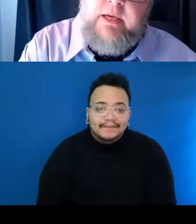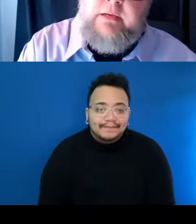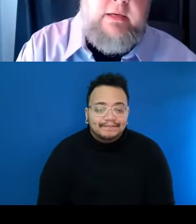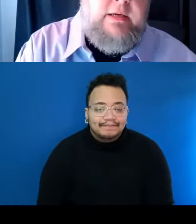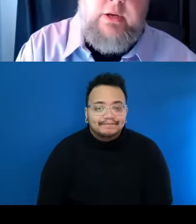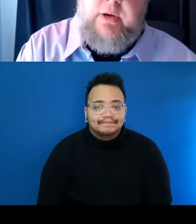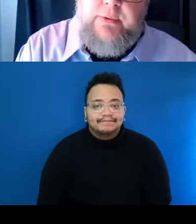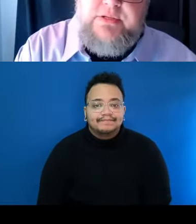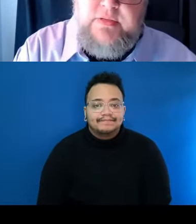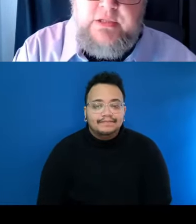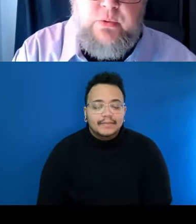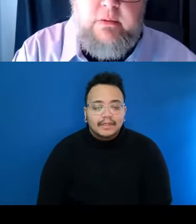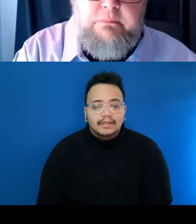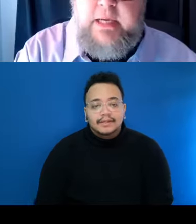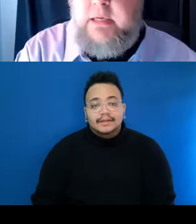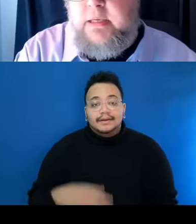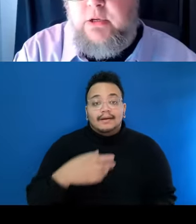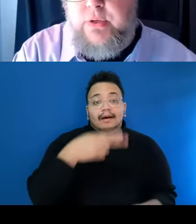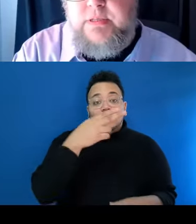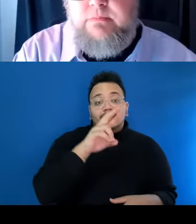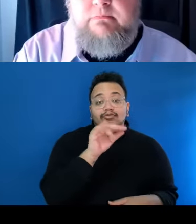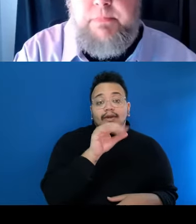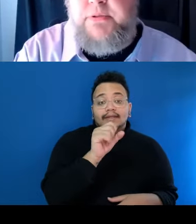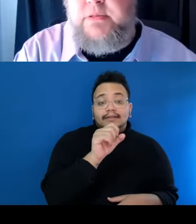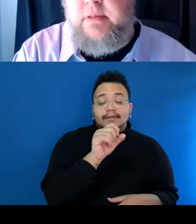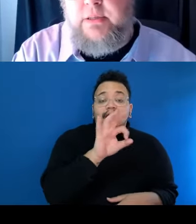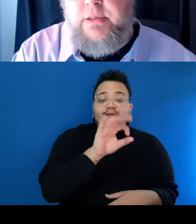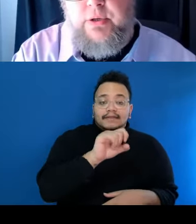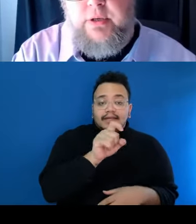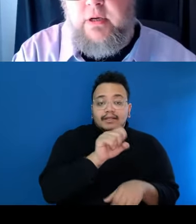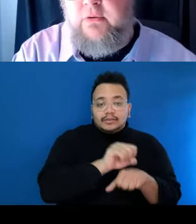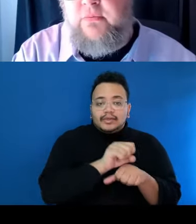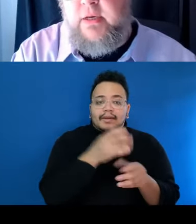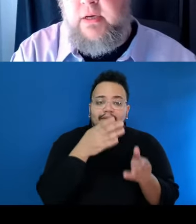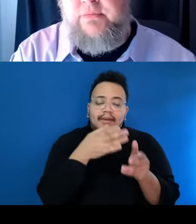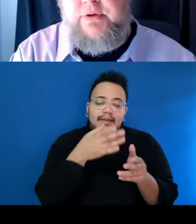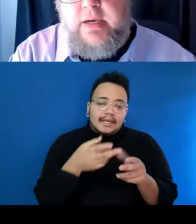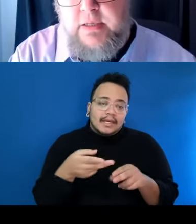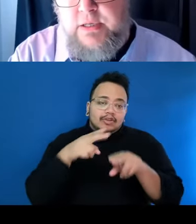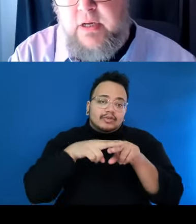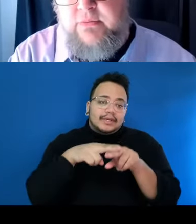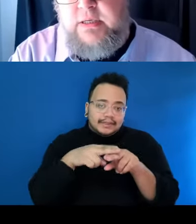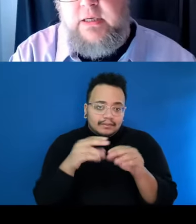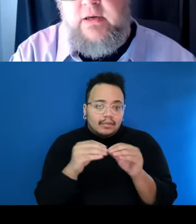Again, high rates of sex work, may increase people's likelihood of contracting HIV